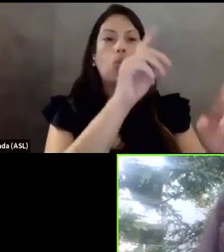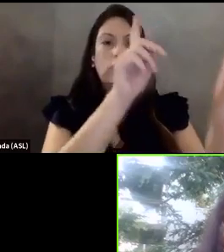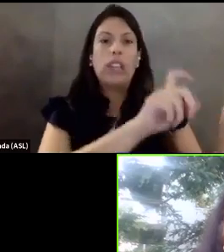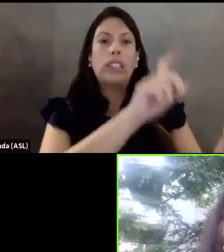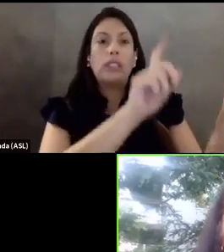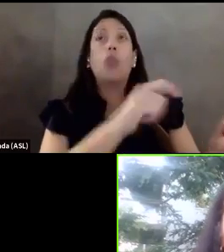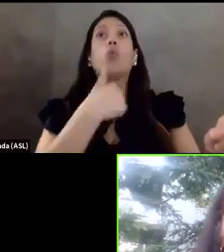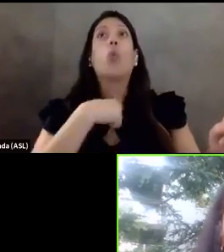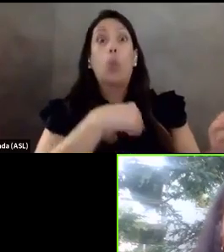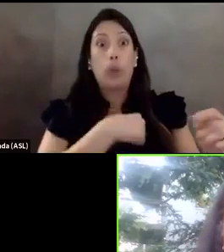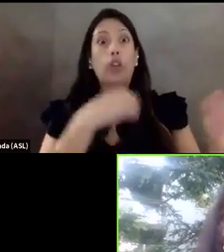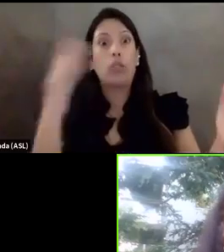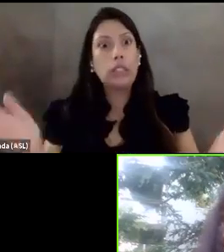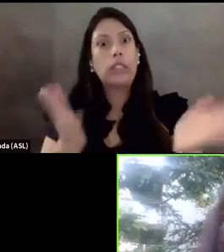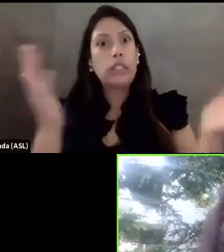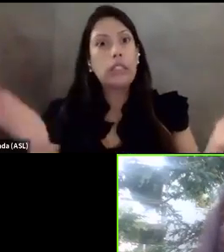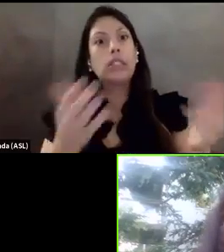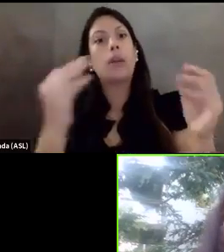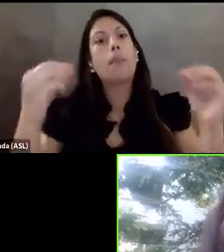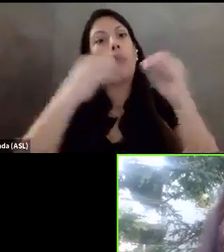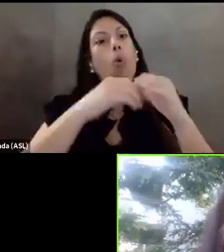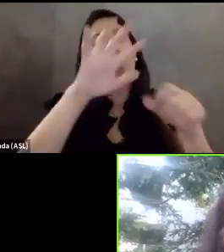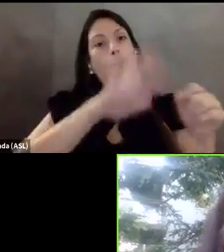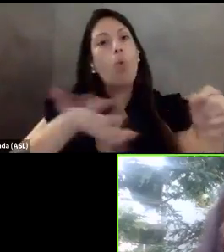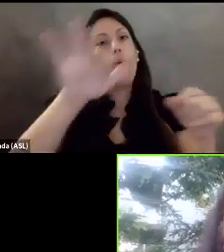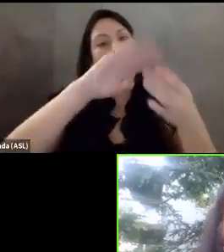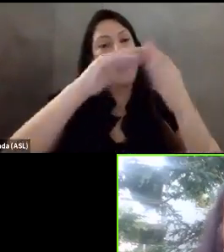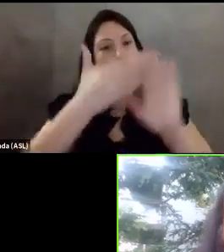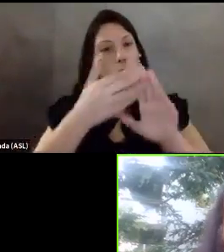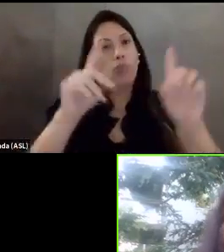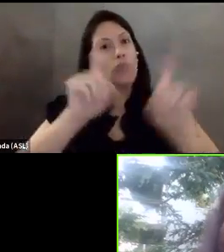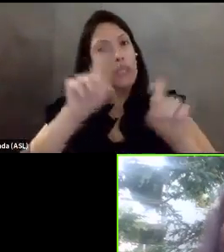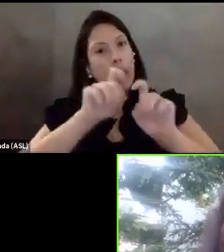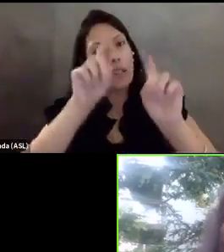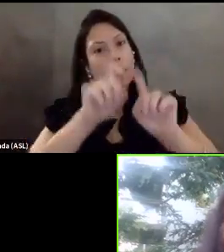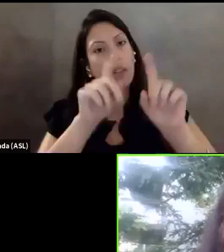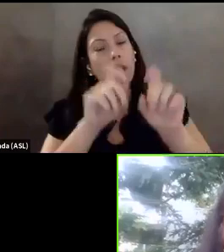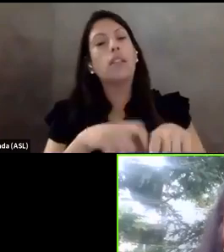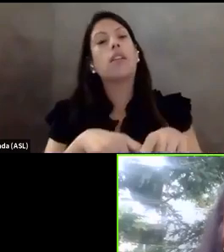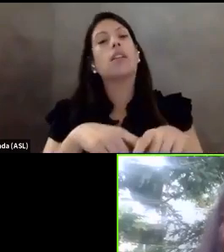entire community to increase testing at often serve our optimum serve location has